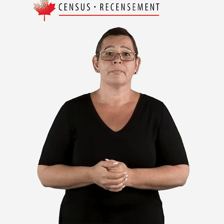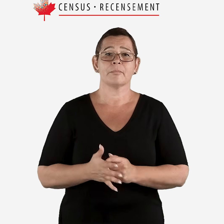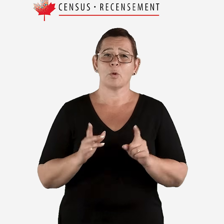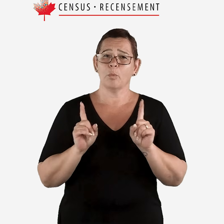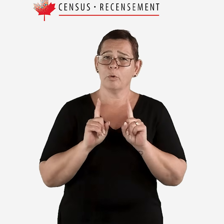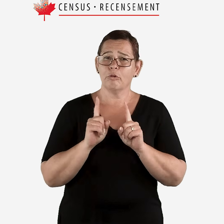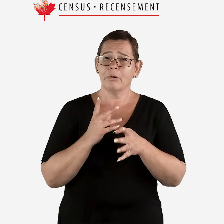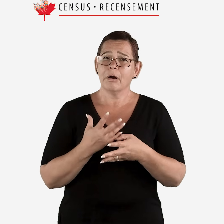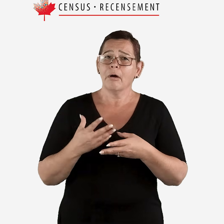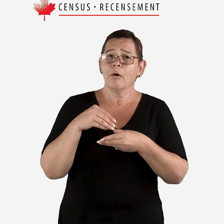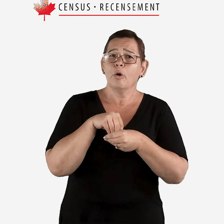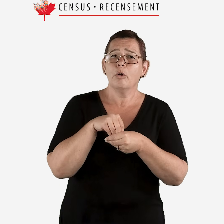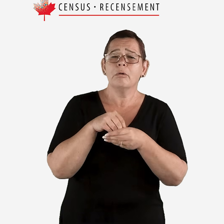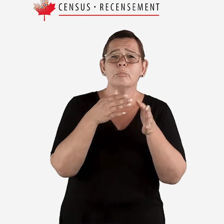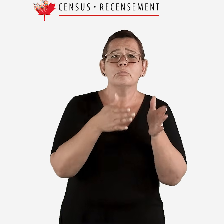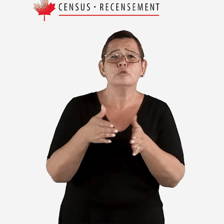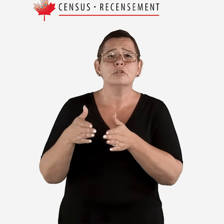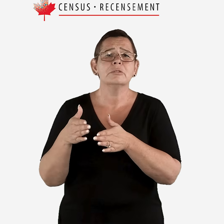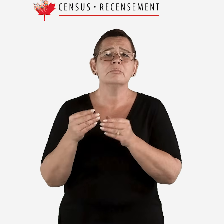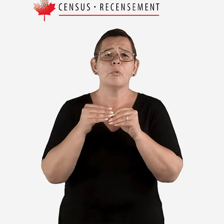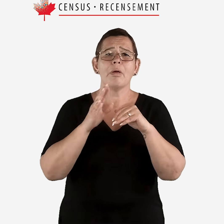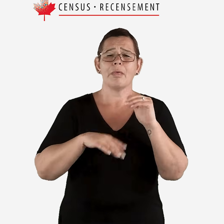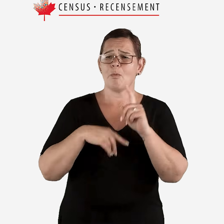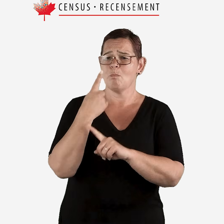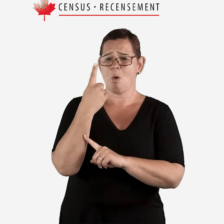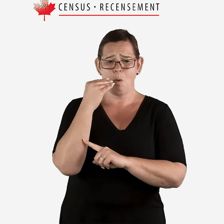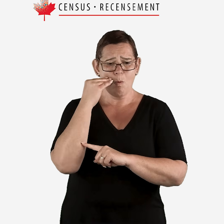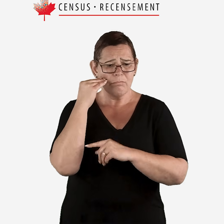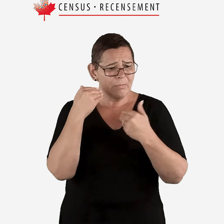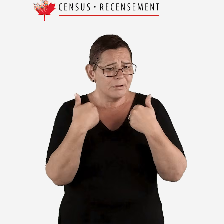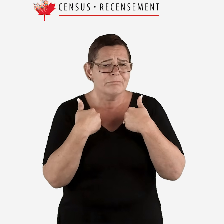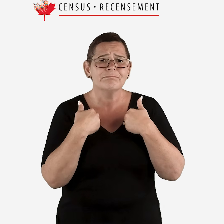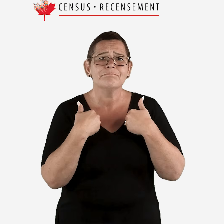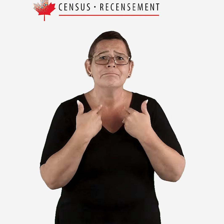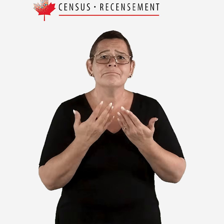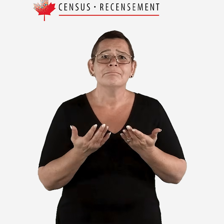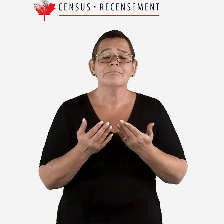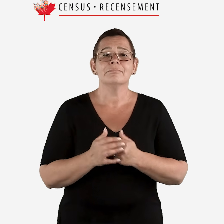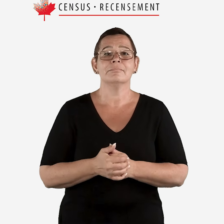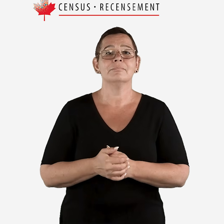Where to include persons with more than one residence